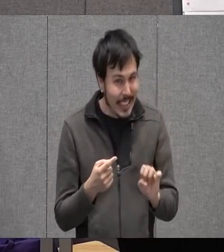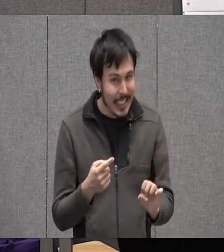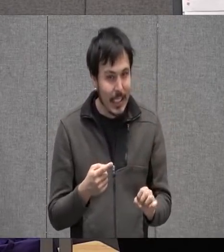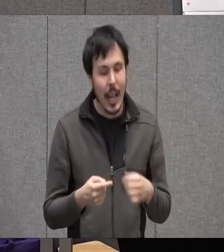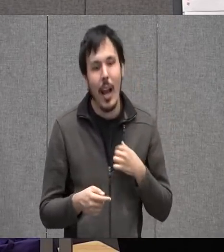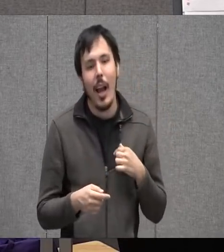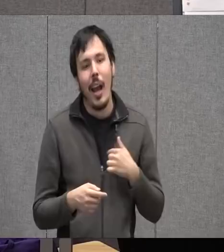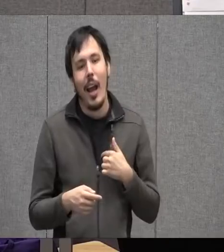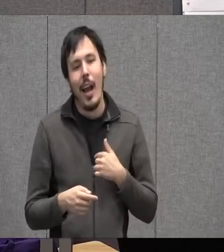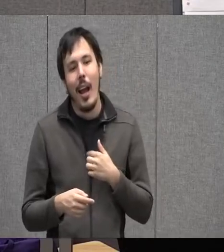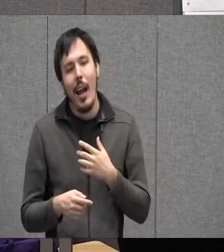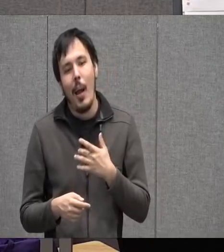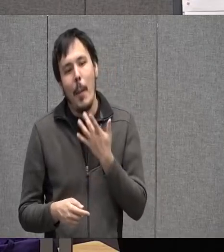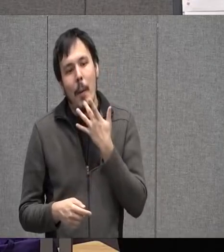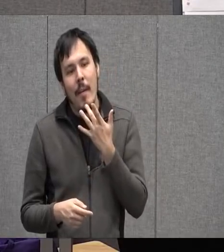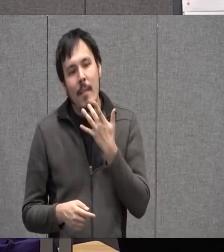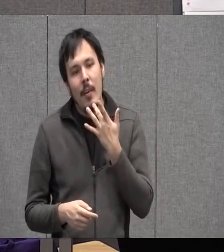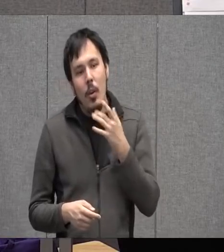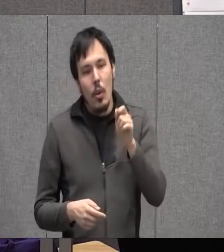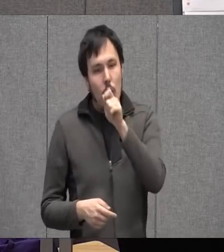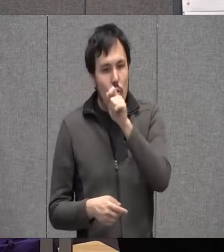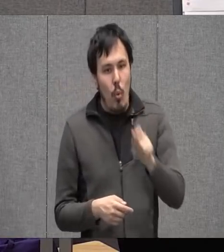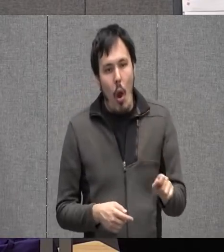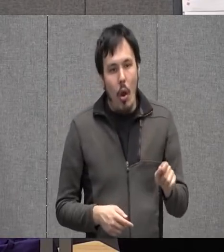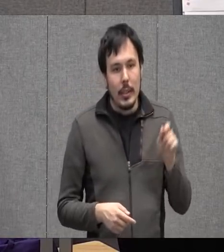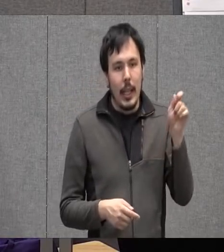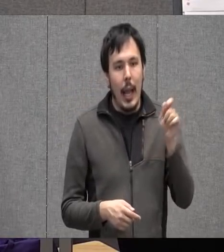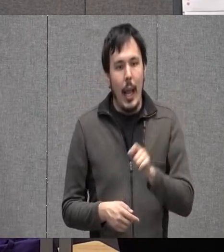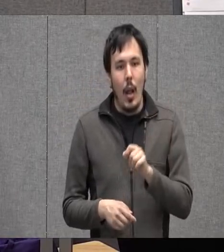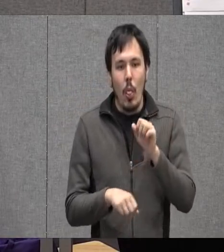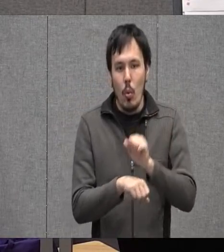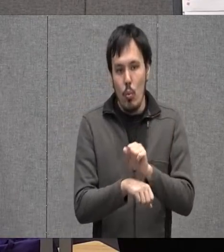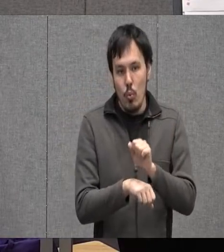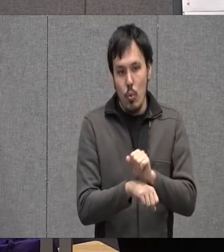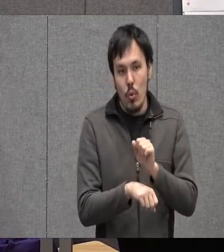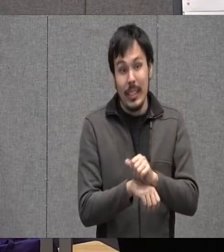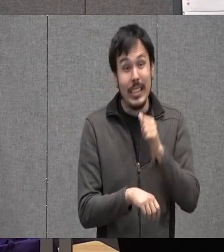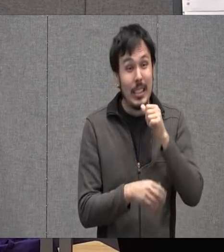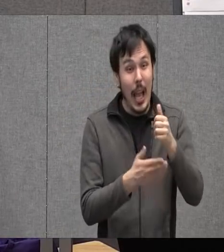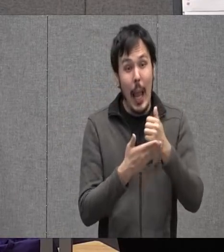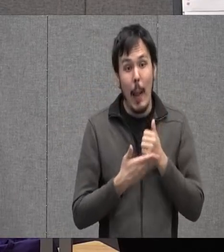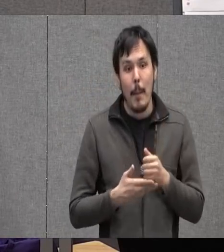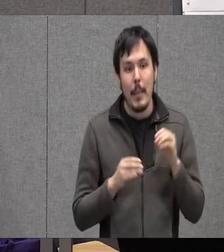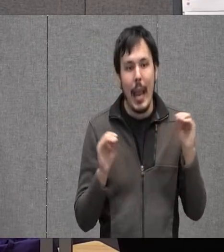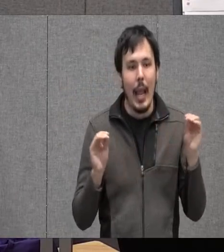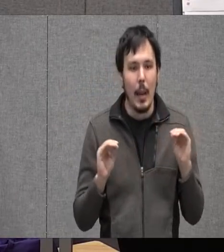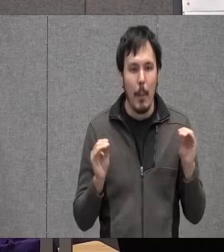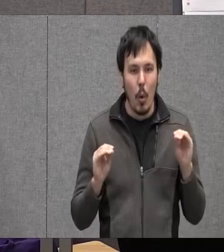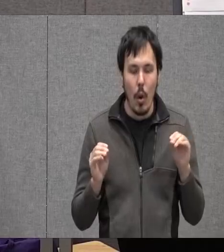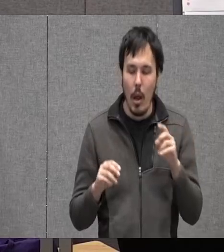I actually like to actually cross out the work that is not helping me anymore so I can still see